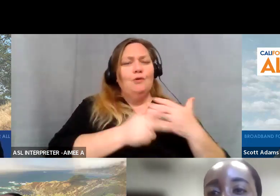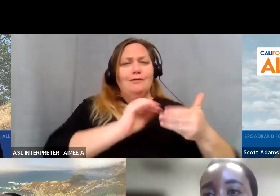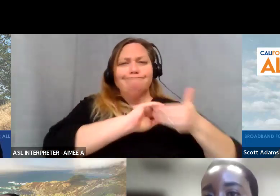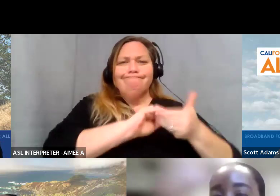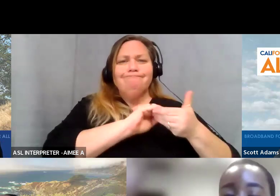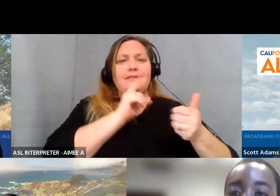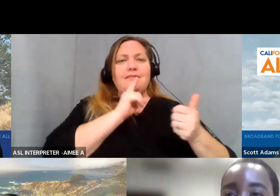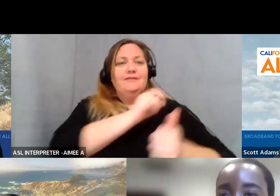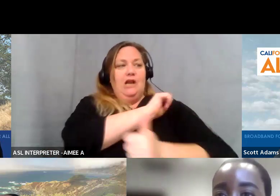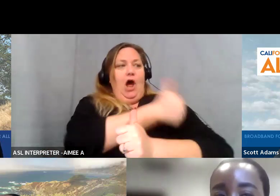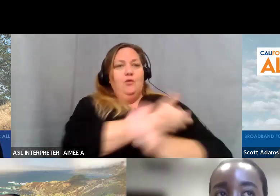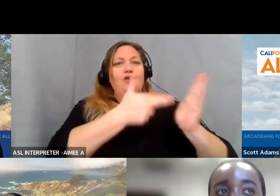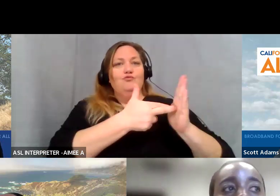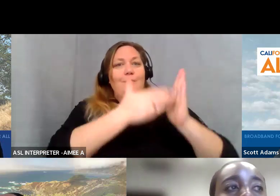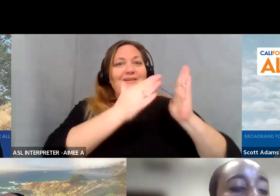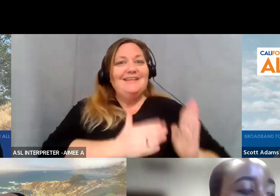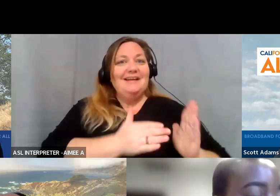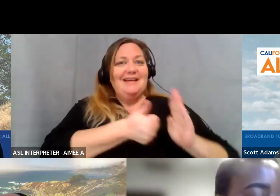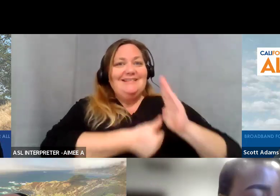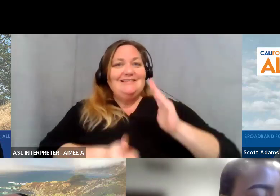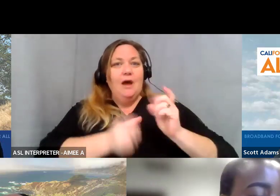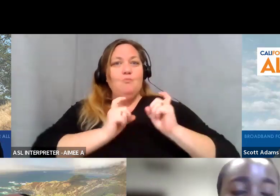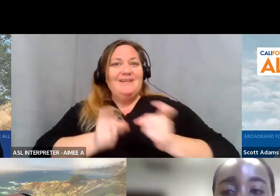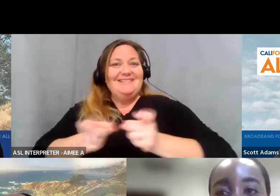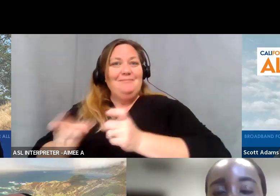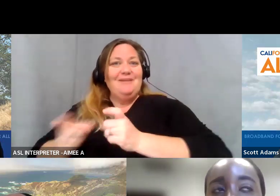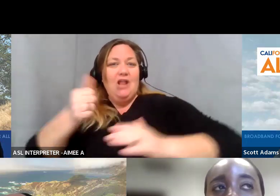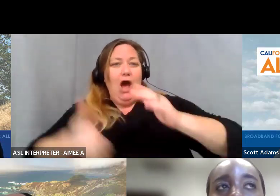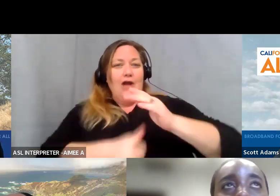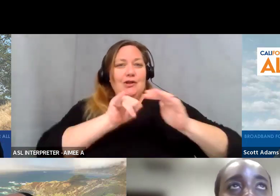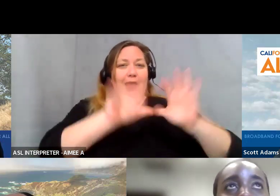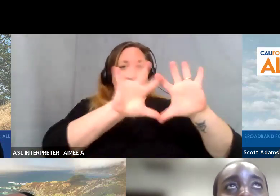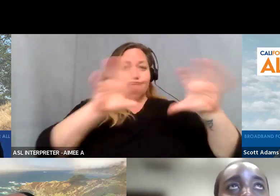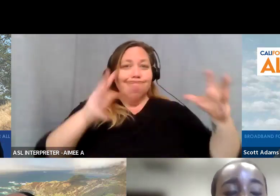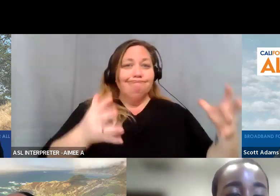as well as subrecipients that fall under that. One of the things that we've been hearing in the